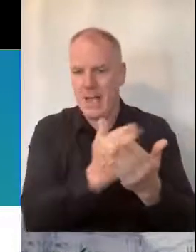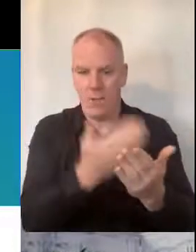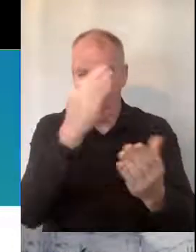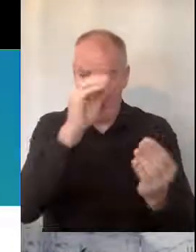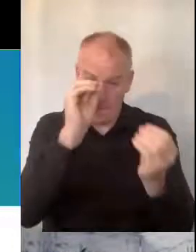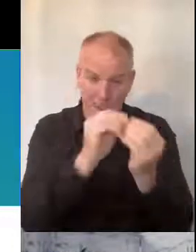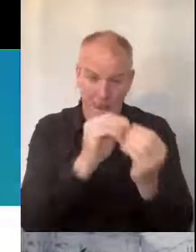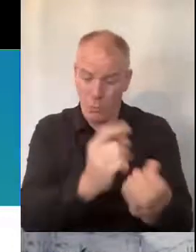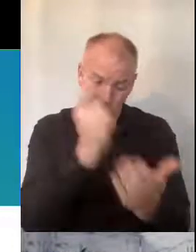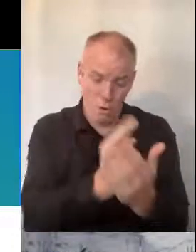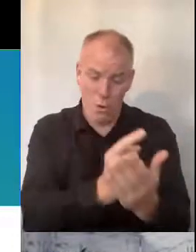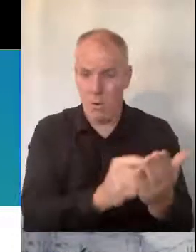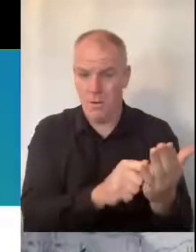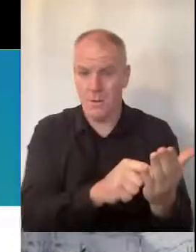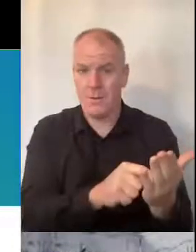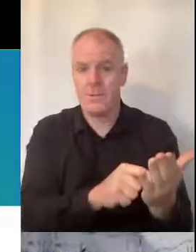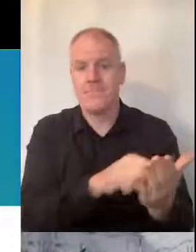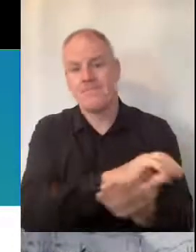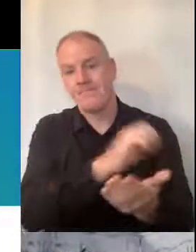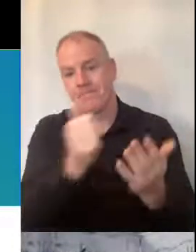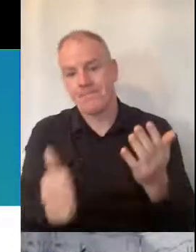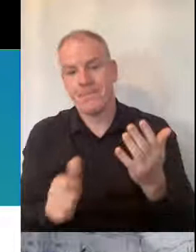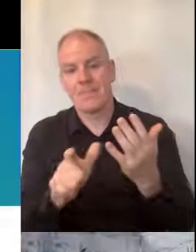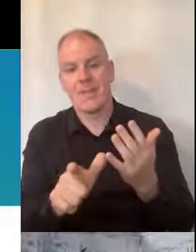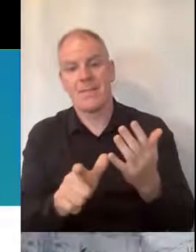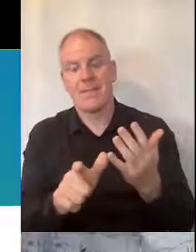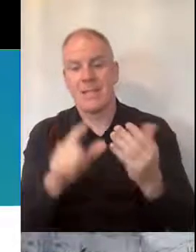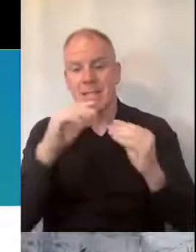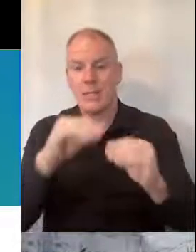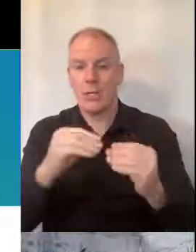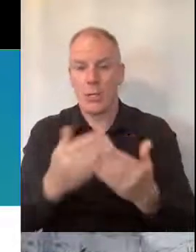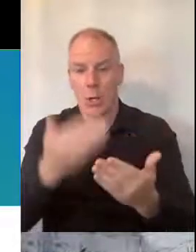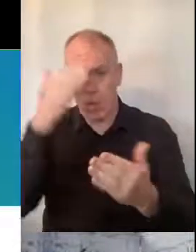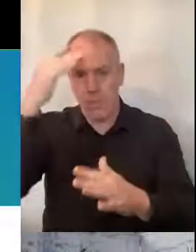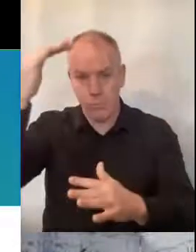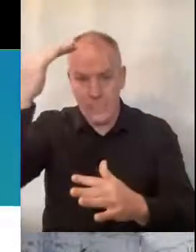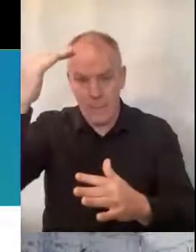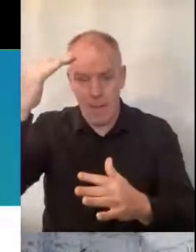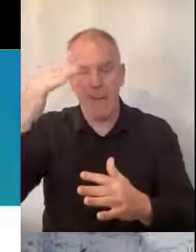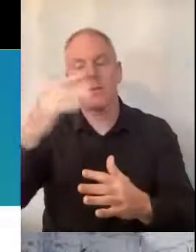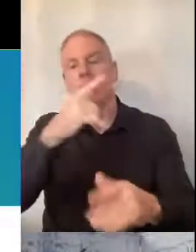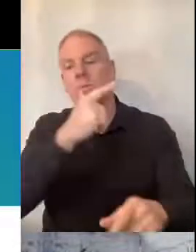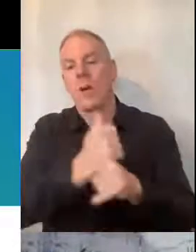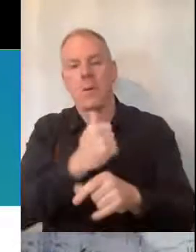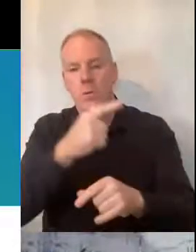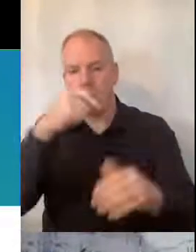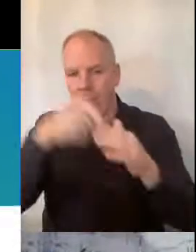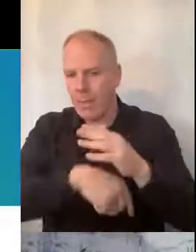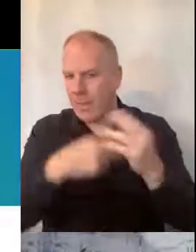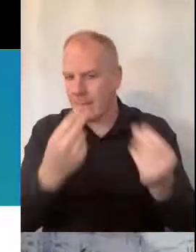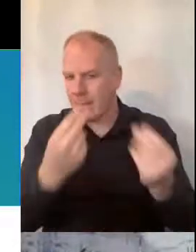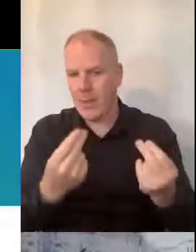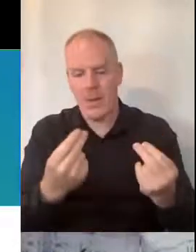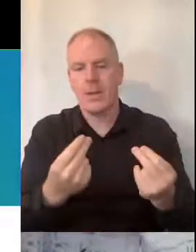that we have just developed our teaching and learning principles, which I won't talk about now because I actually show a lot of information